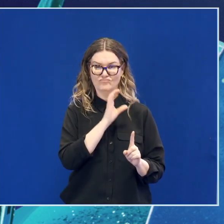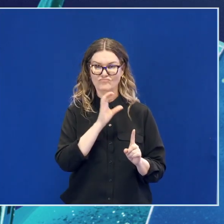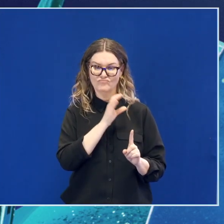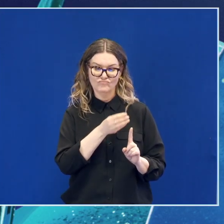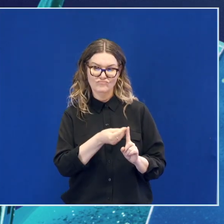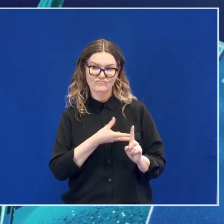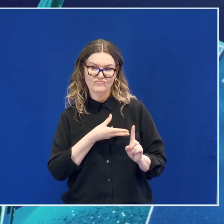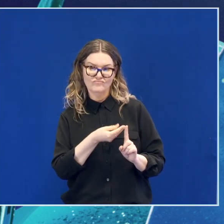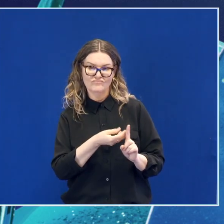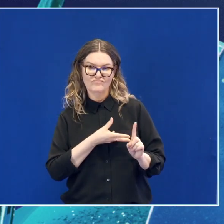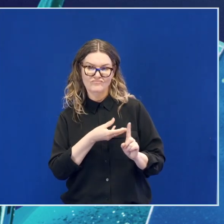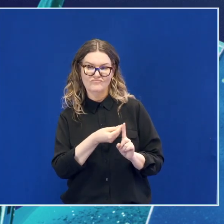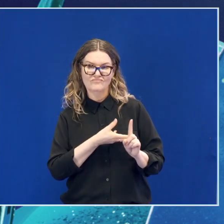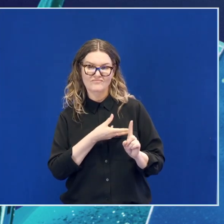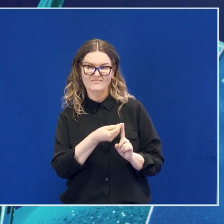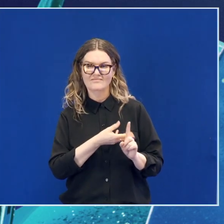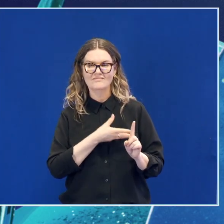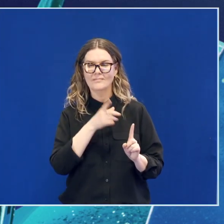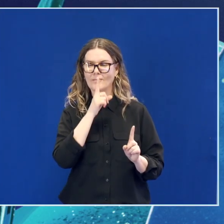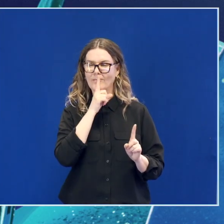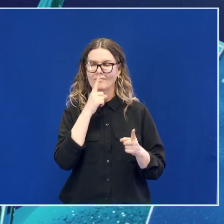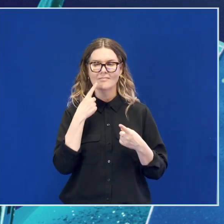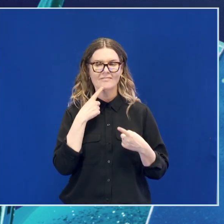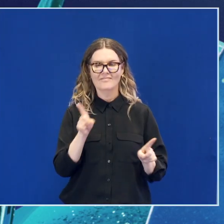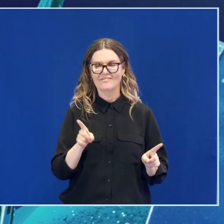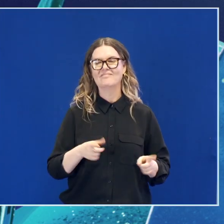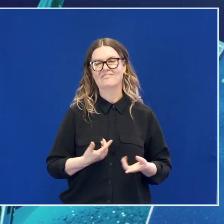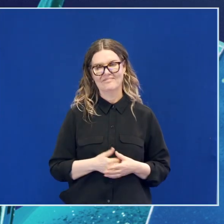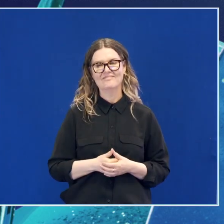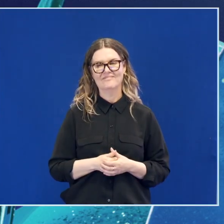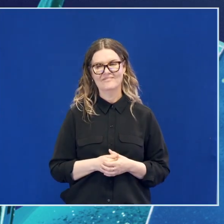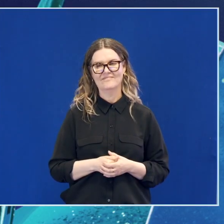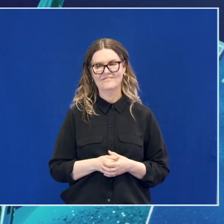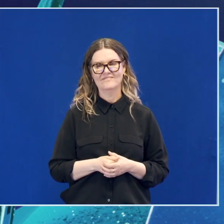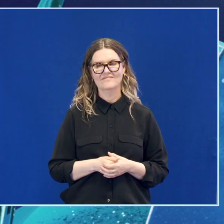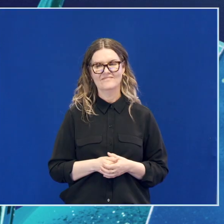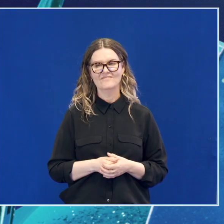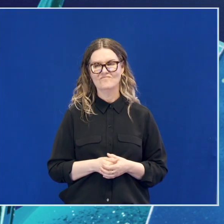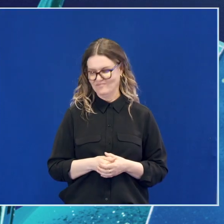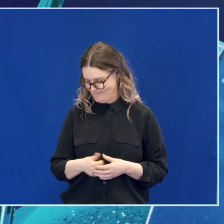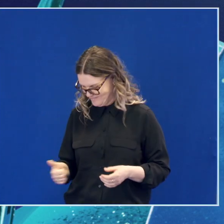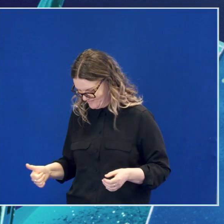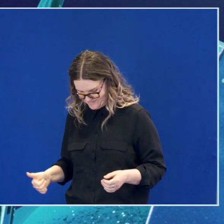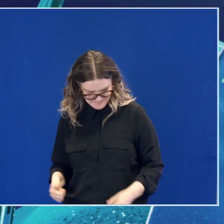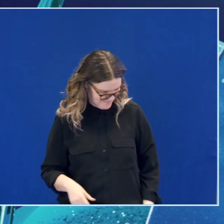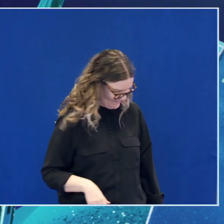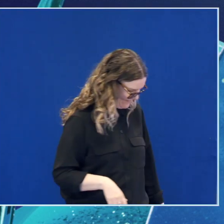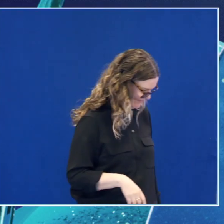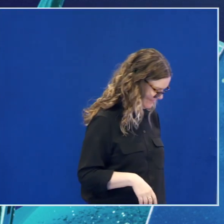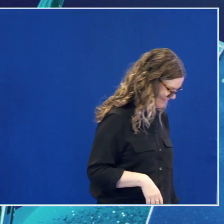It is friendly, concise, and inclusive. And it is not designed to provide legal, medical,